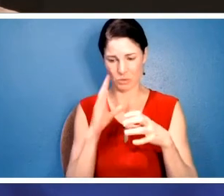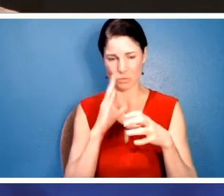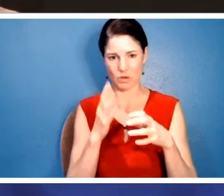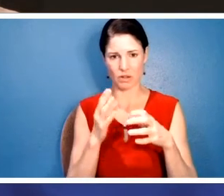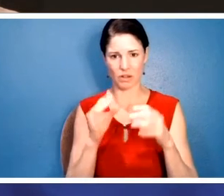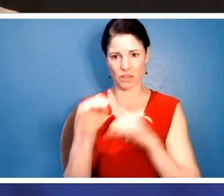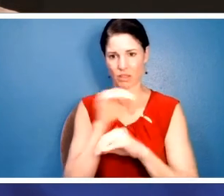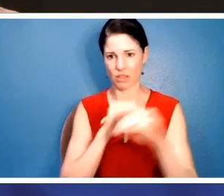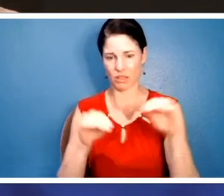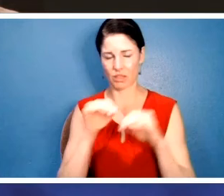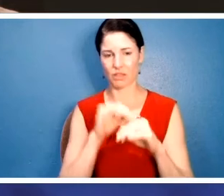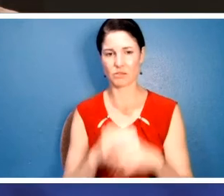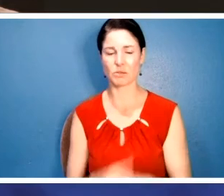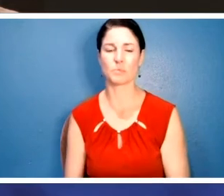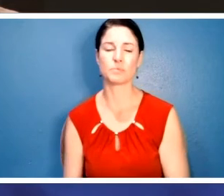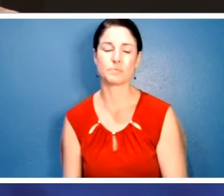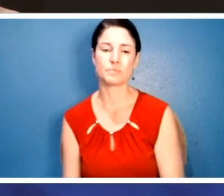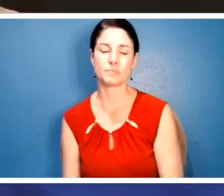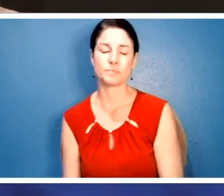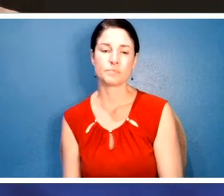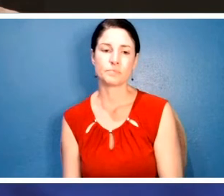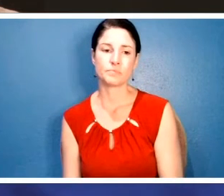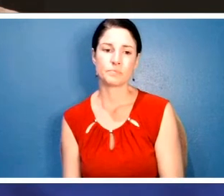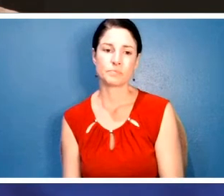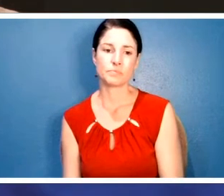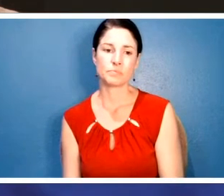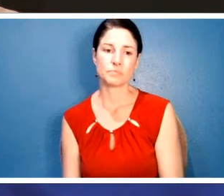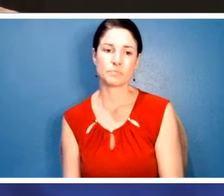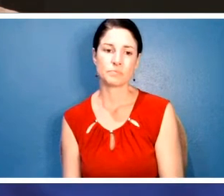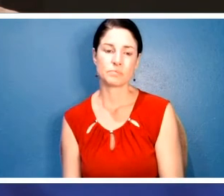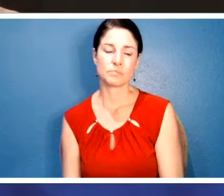SacGov: But the fact remains, is that you know we're.